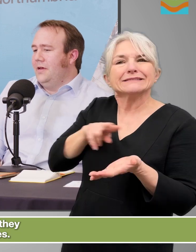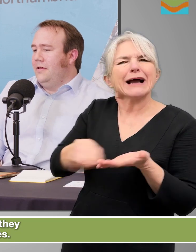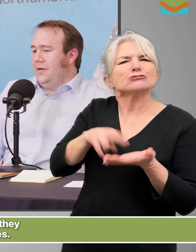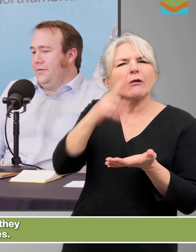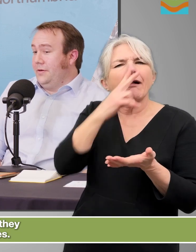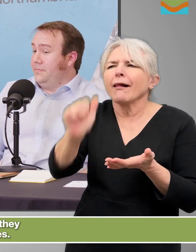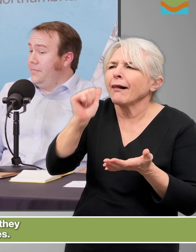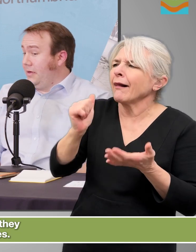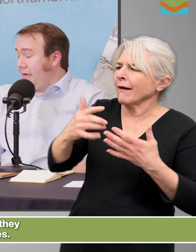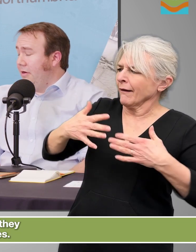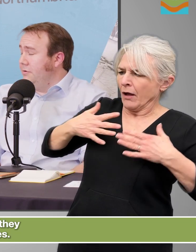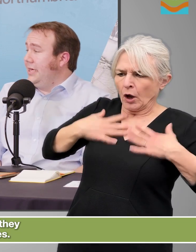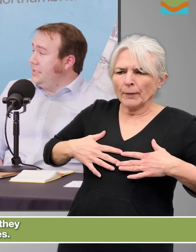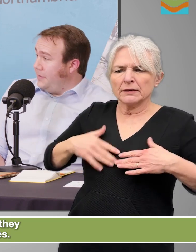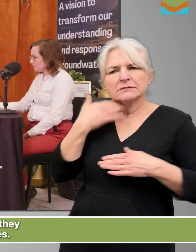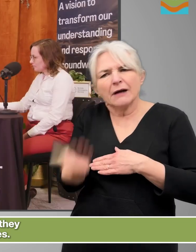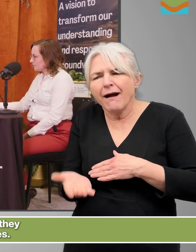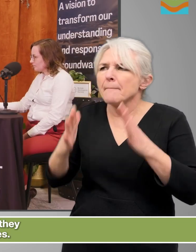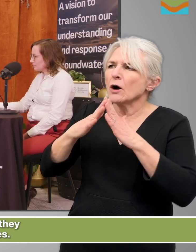that can cause hazard, but they also produce opportunities.